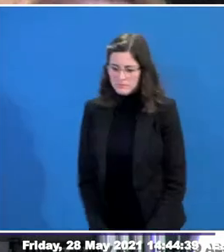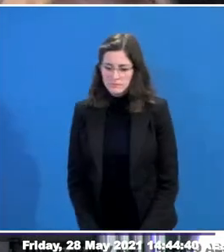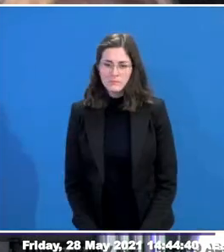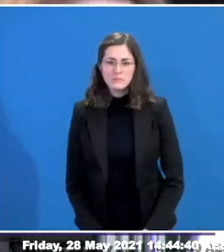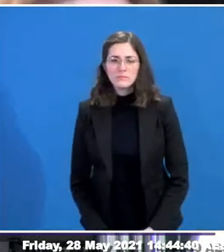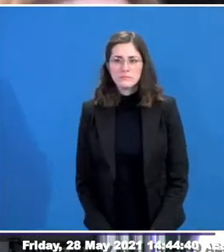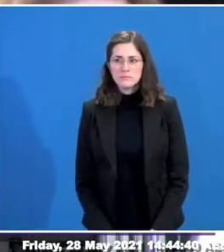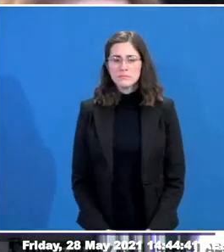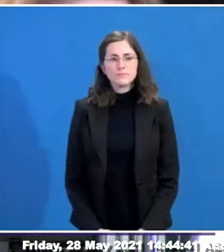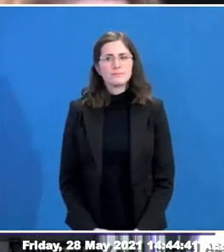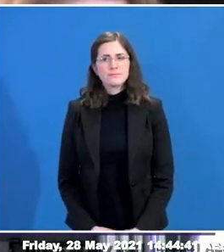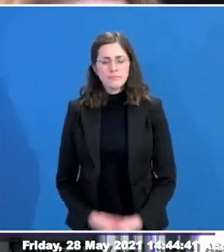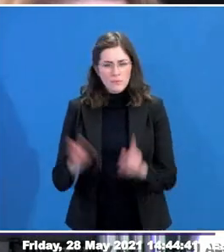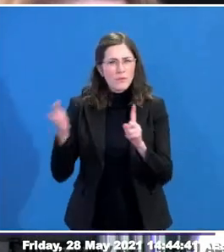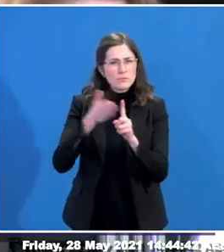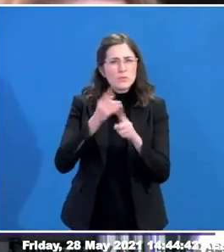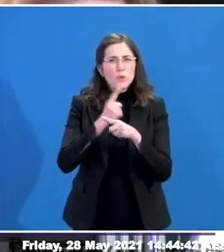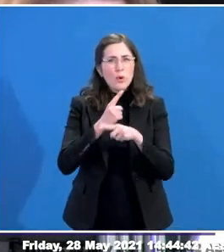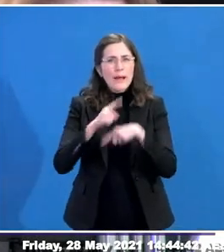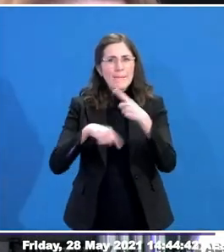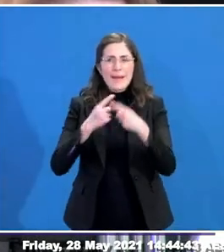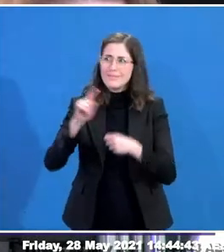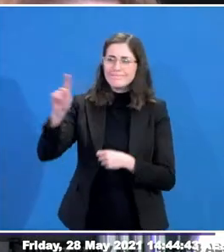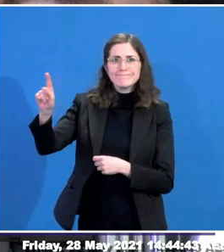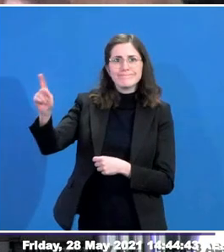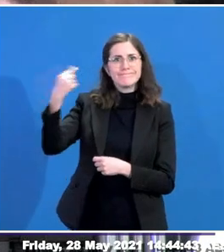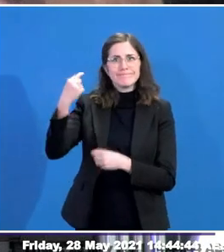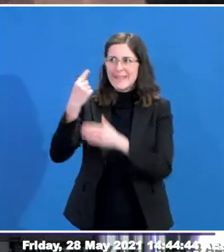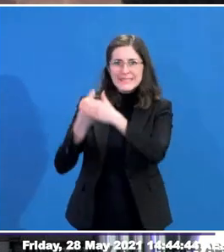Are there any registration requirements for independent investigators?